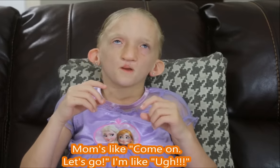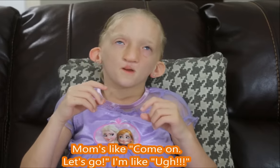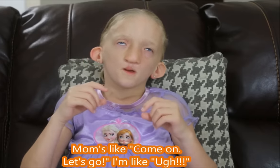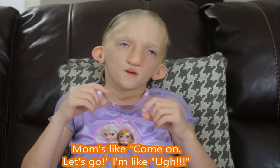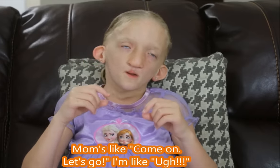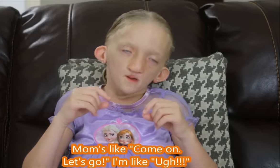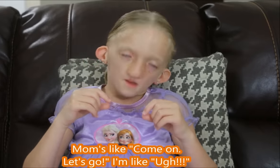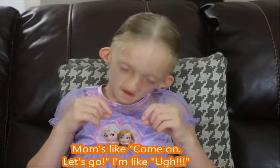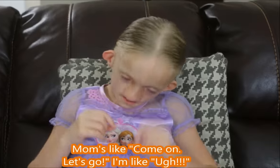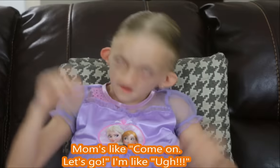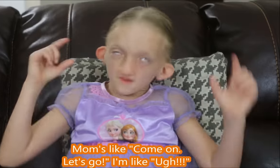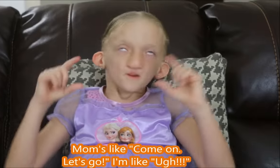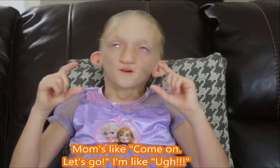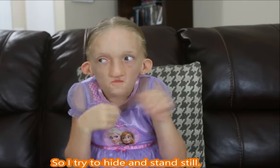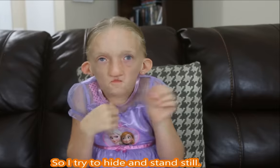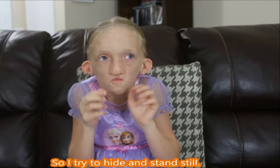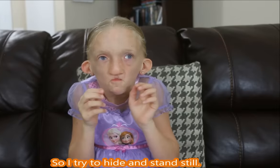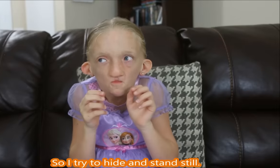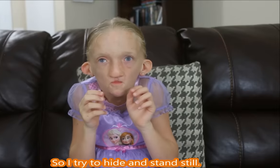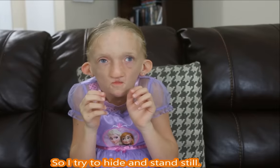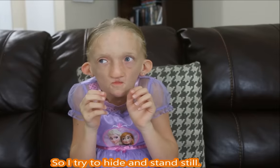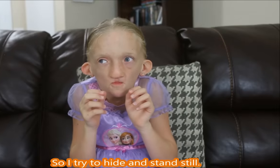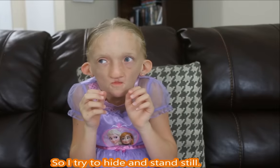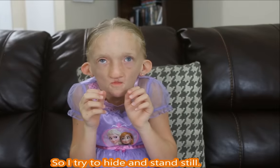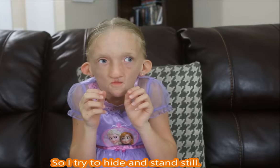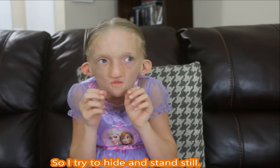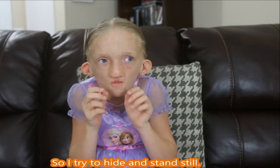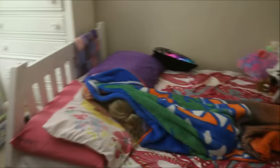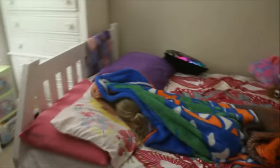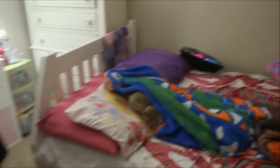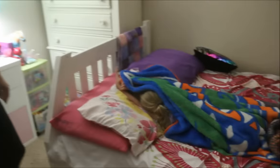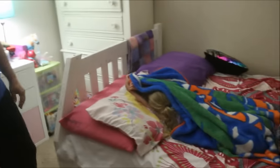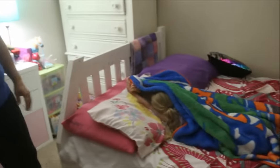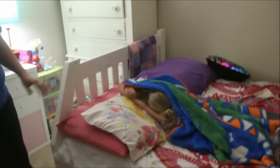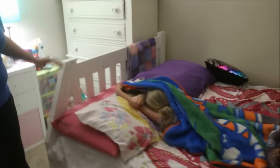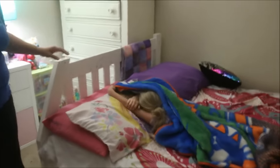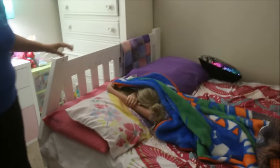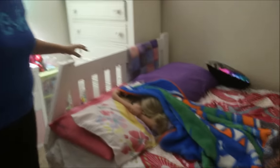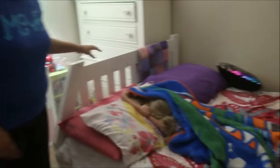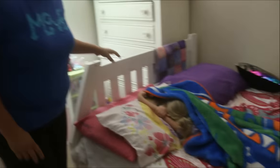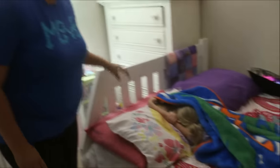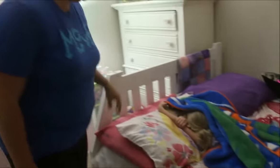not that try to hide and stand still